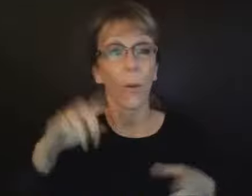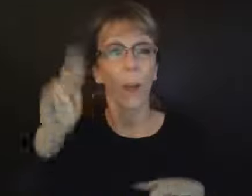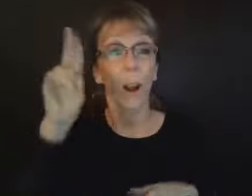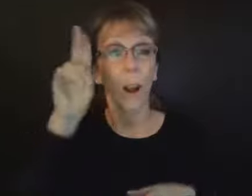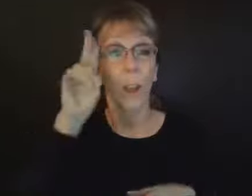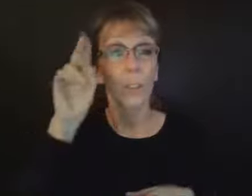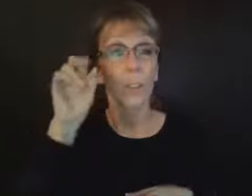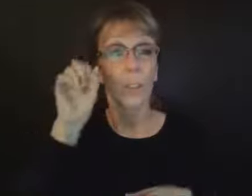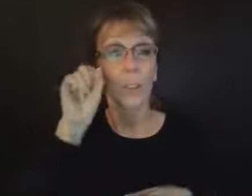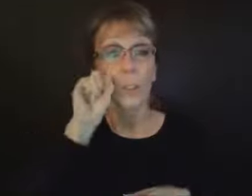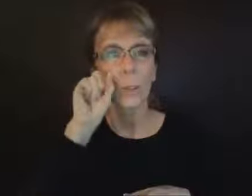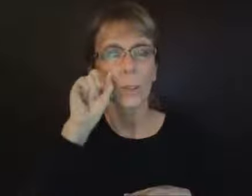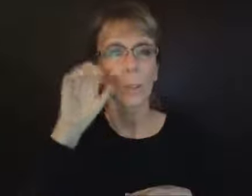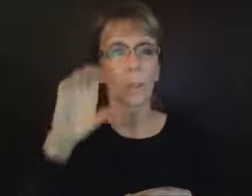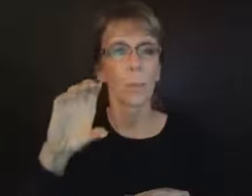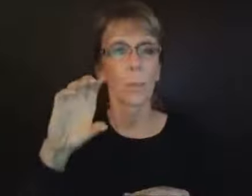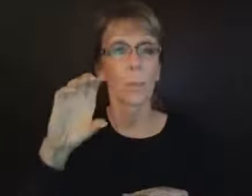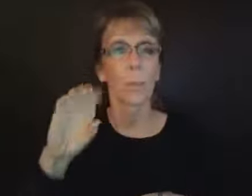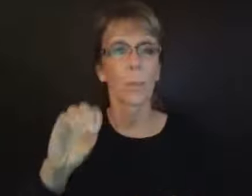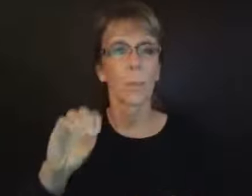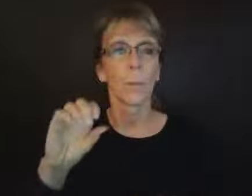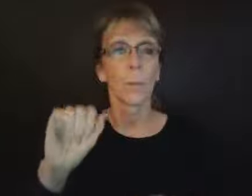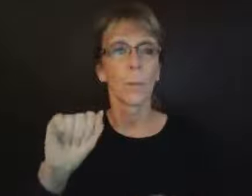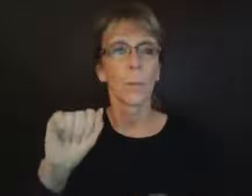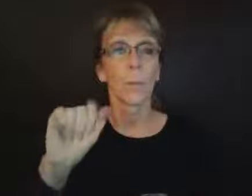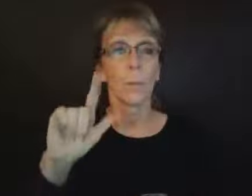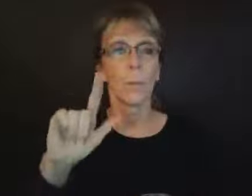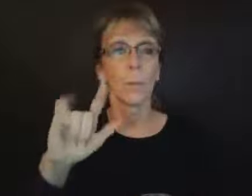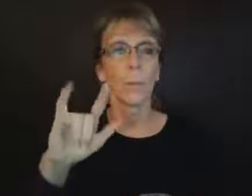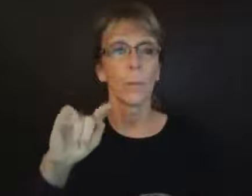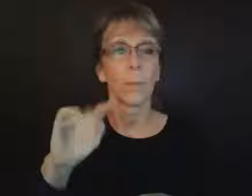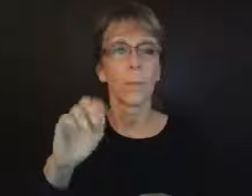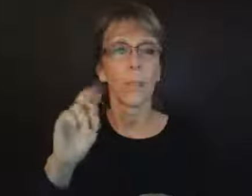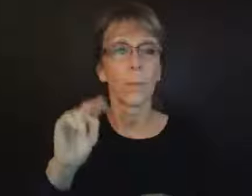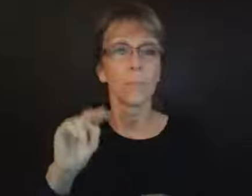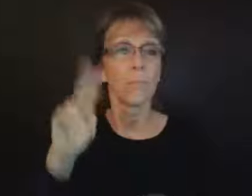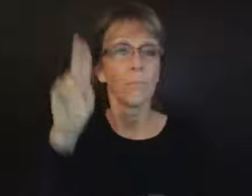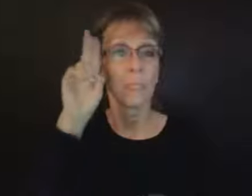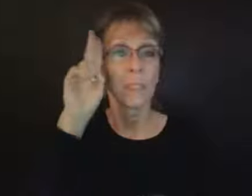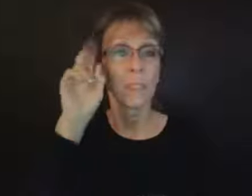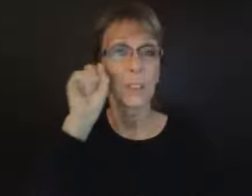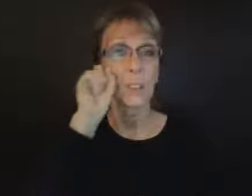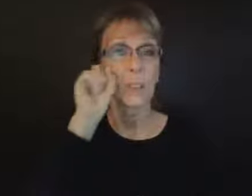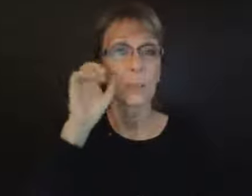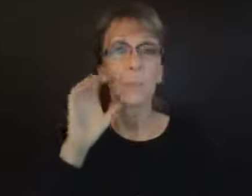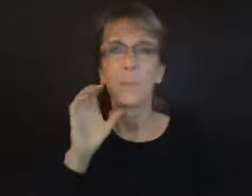for the Usher Syndrome Coalition (USC).